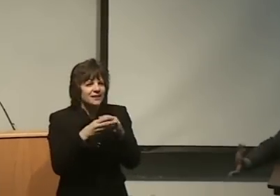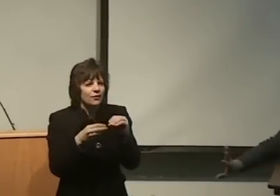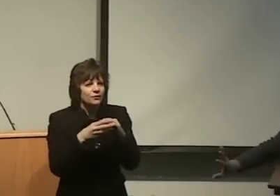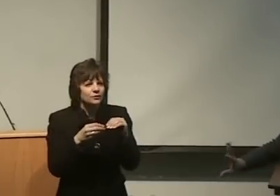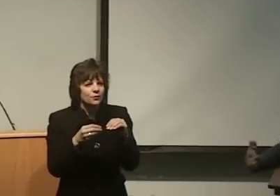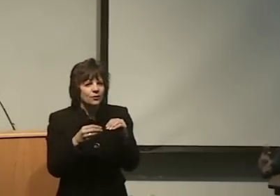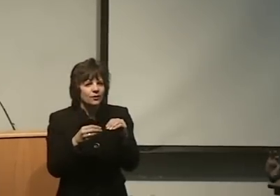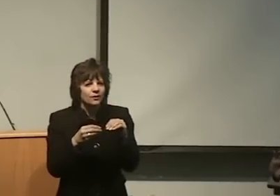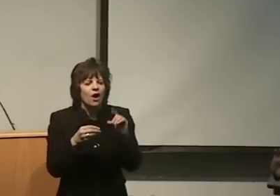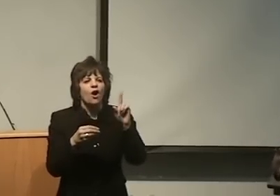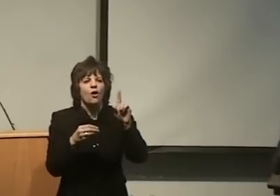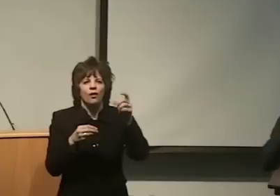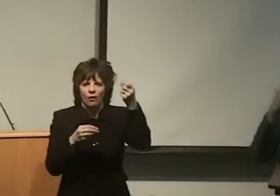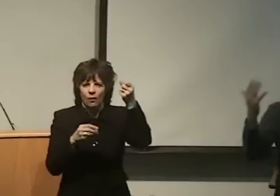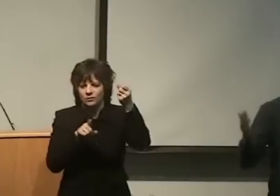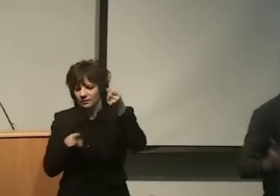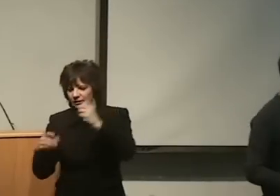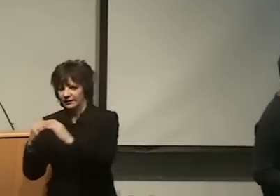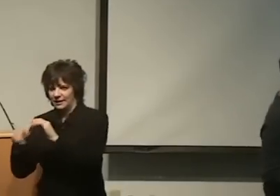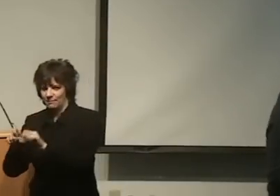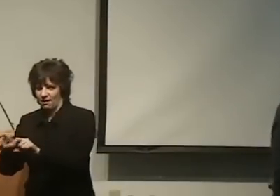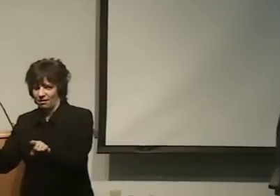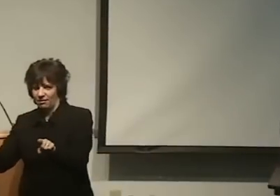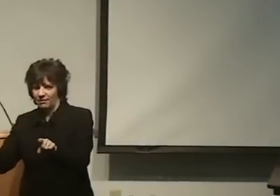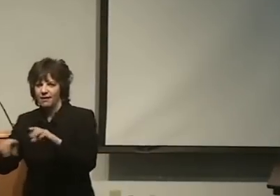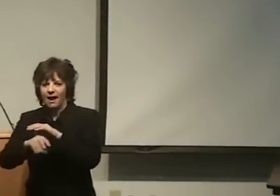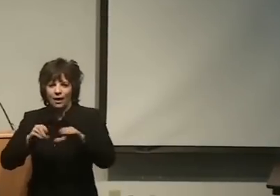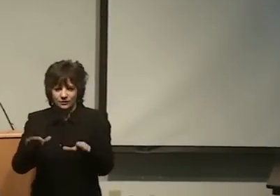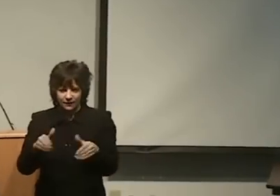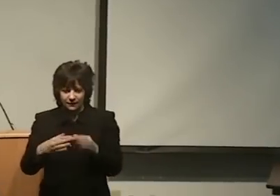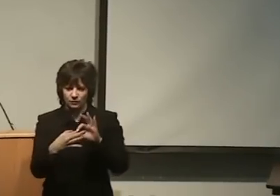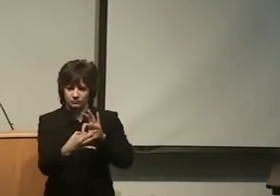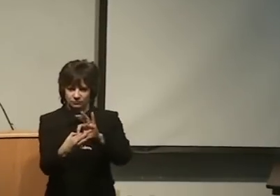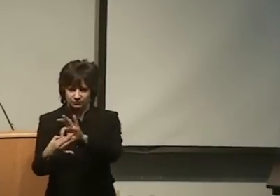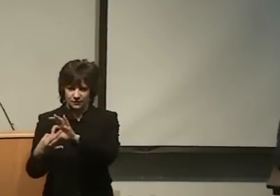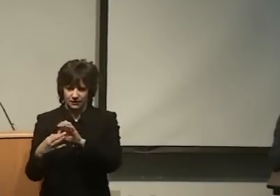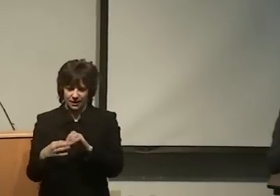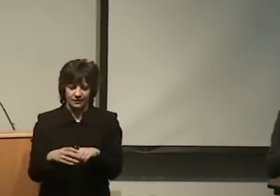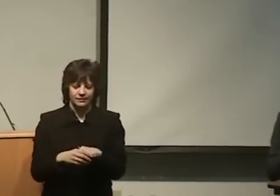I can make connections outside. Introduce reading. This is the most important.